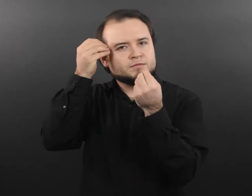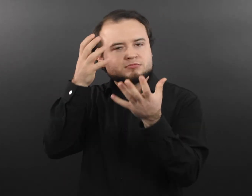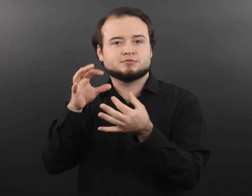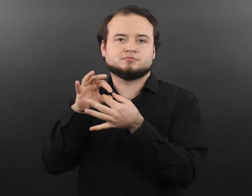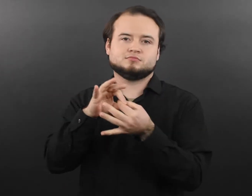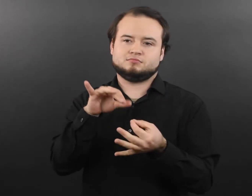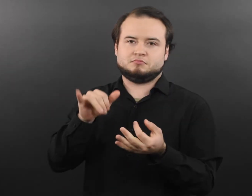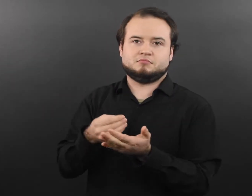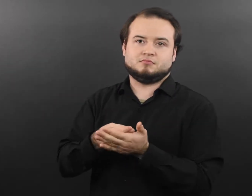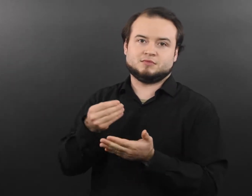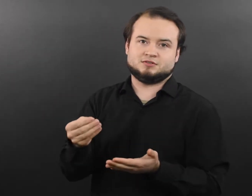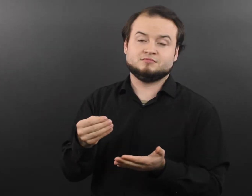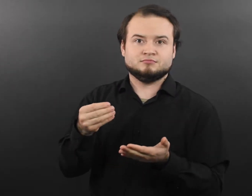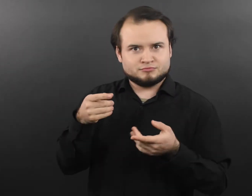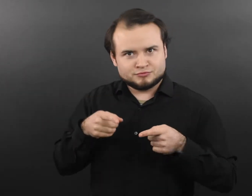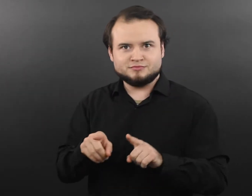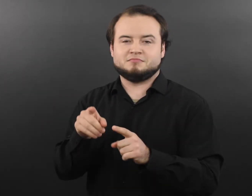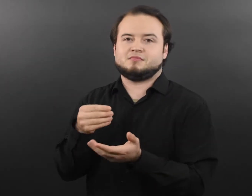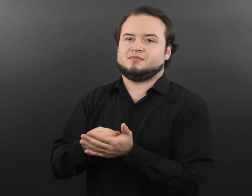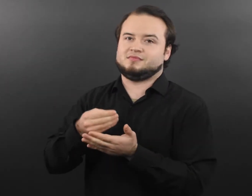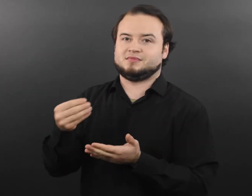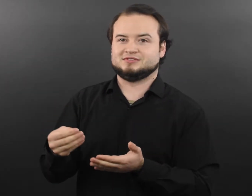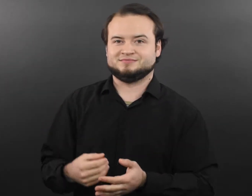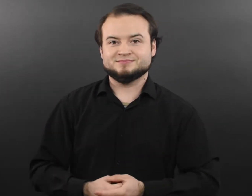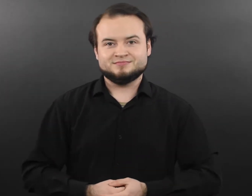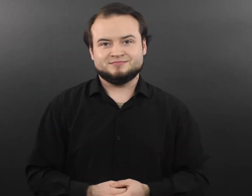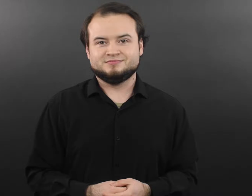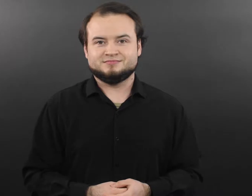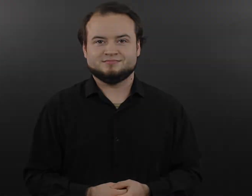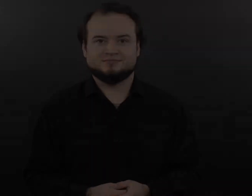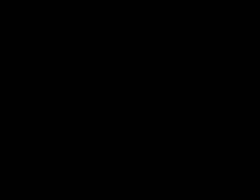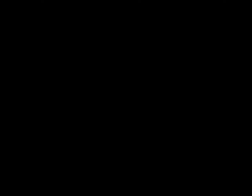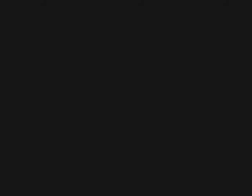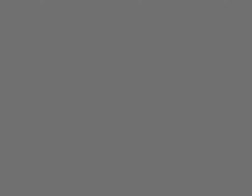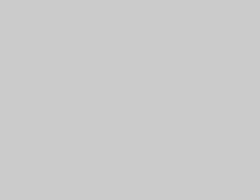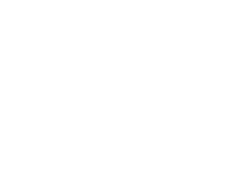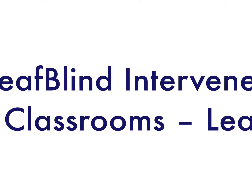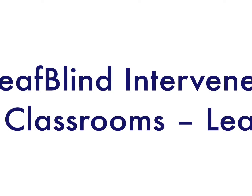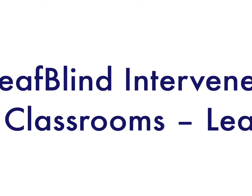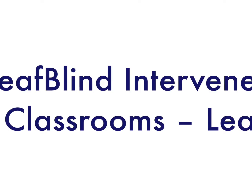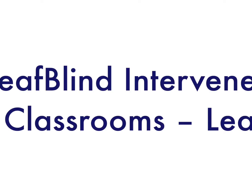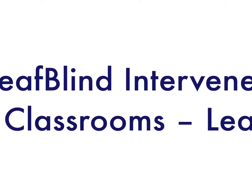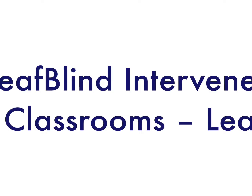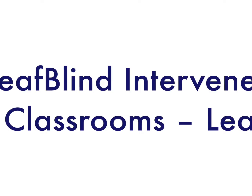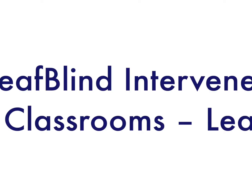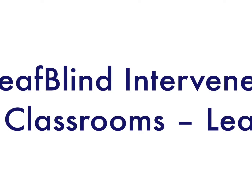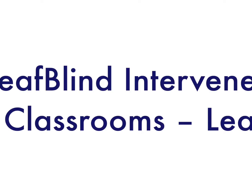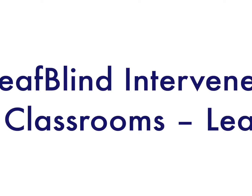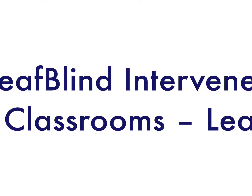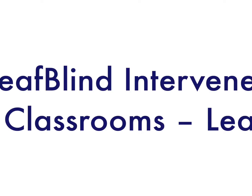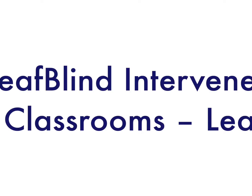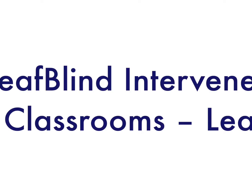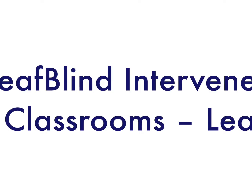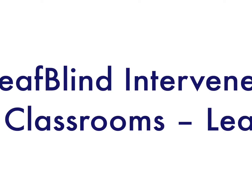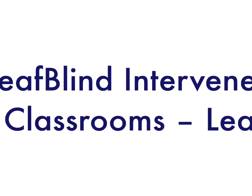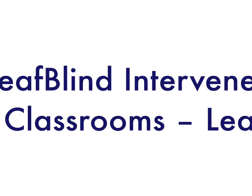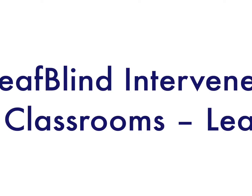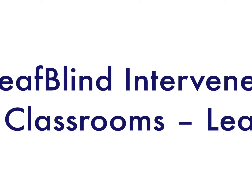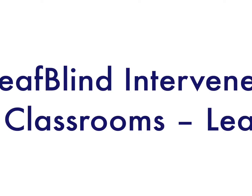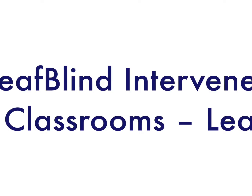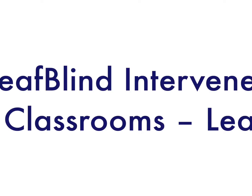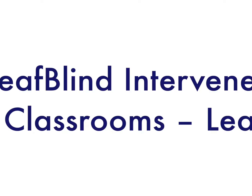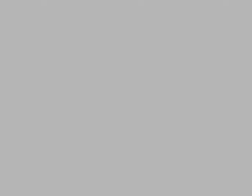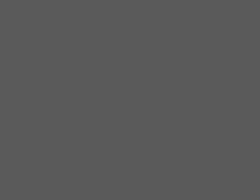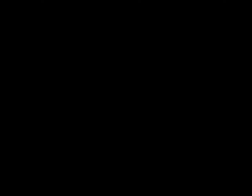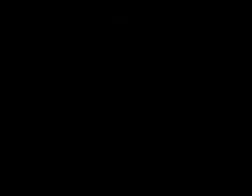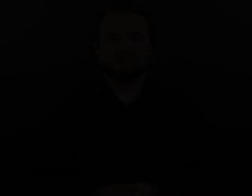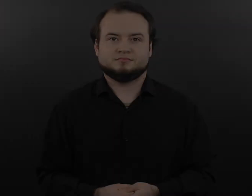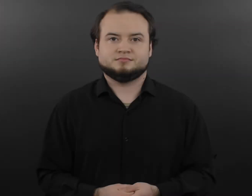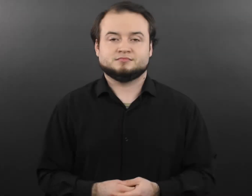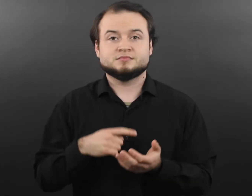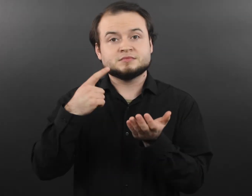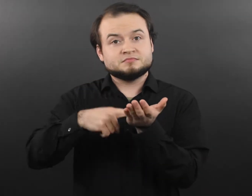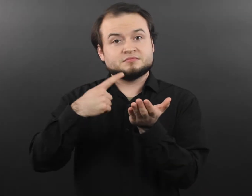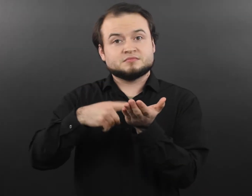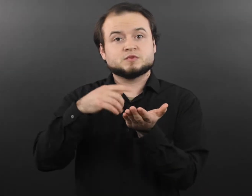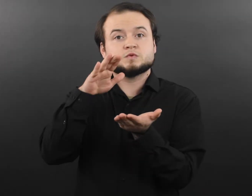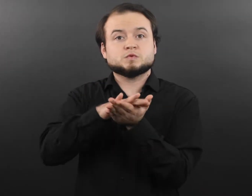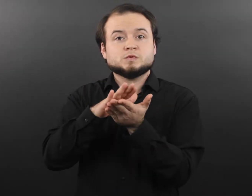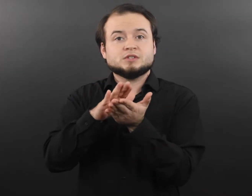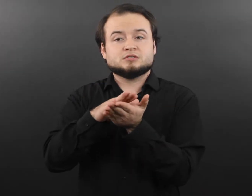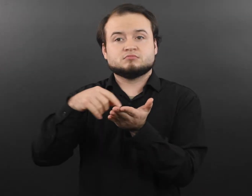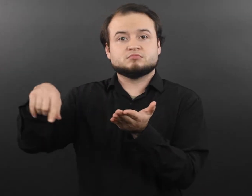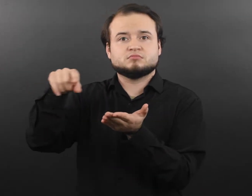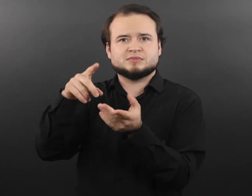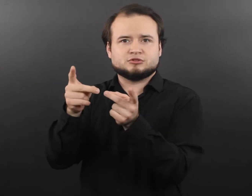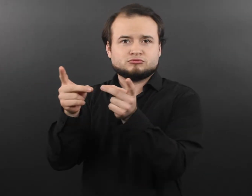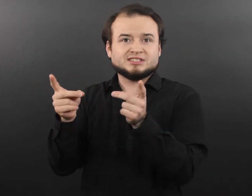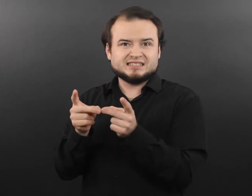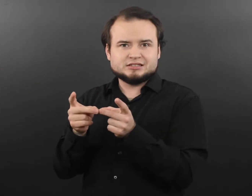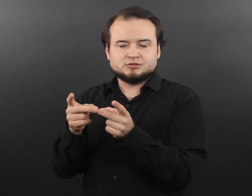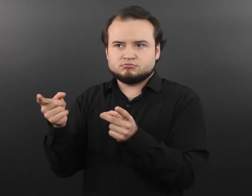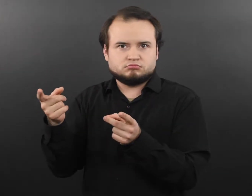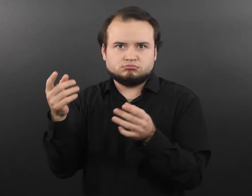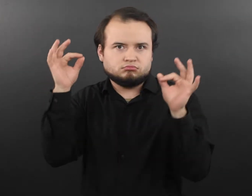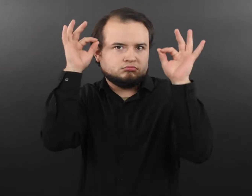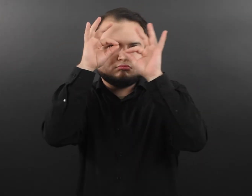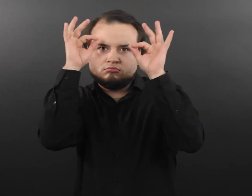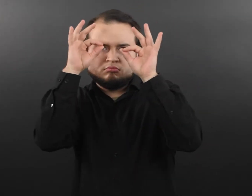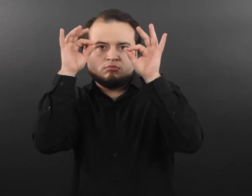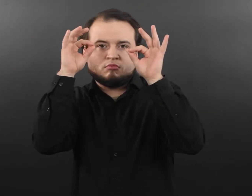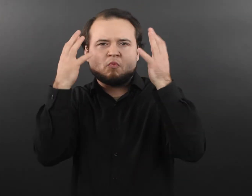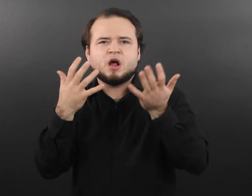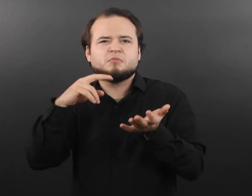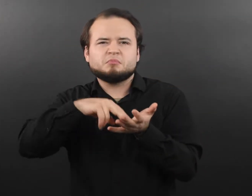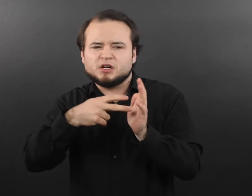and accurate information during their purchase. Sometimes school districts are not